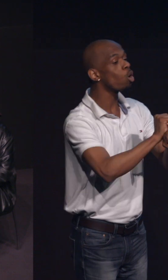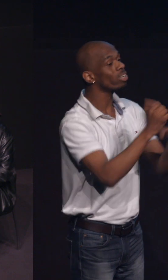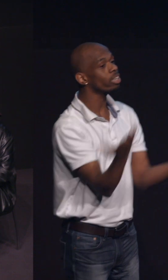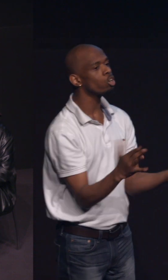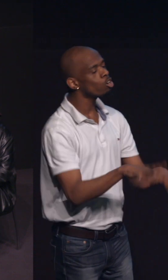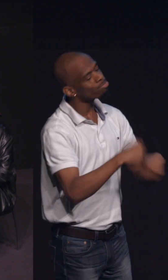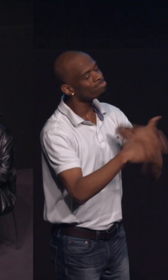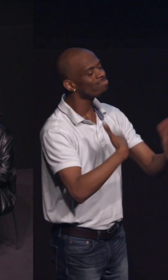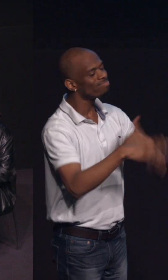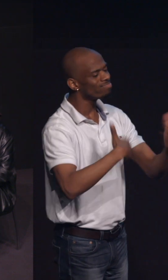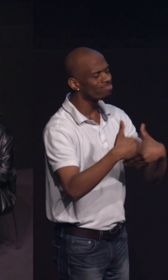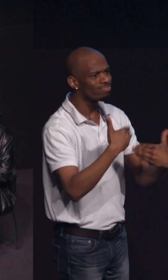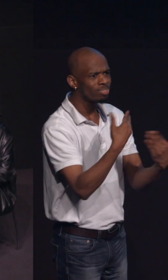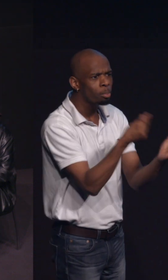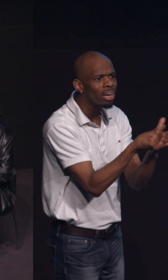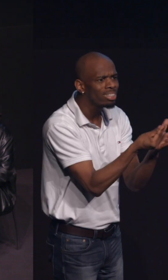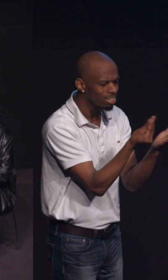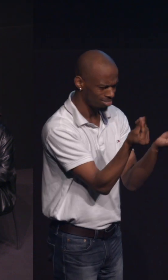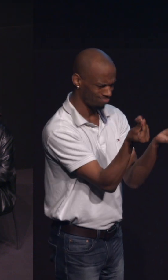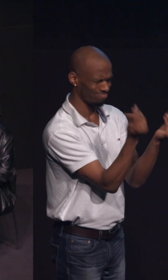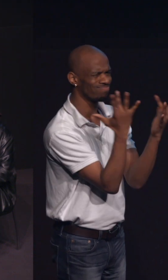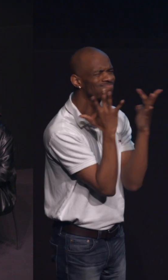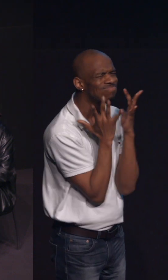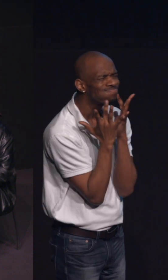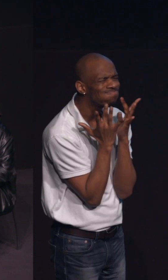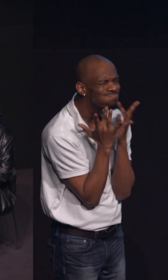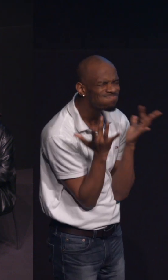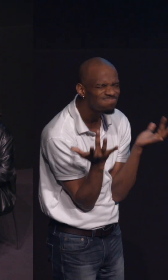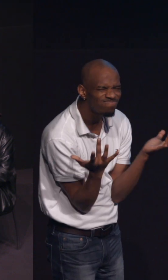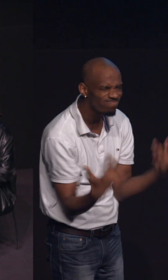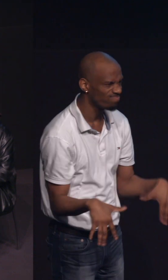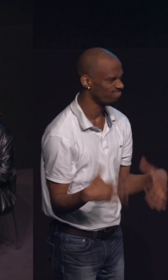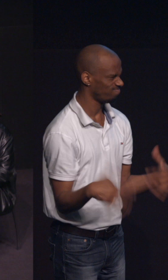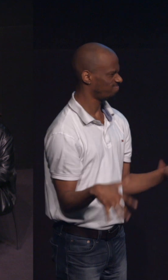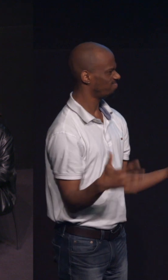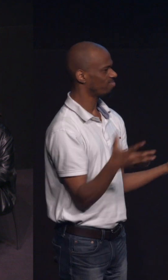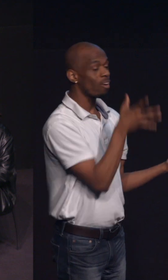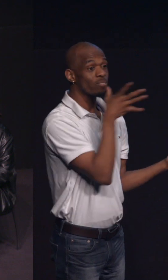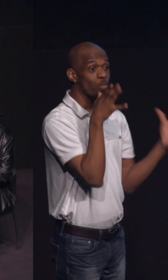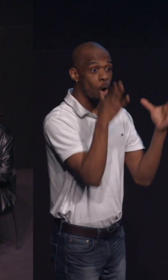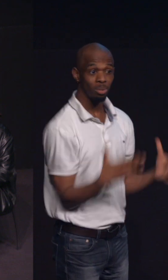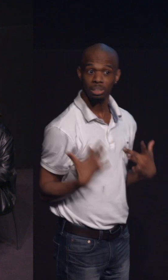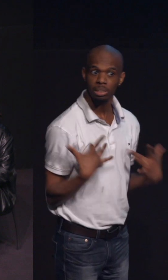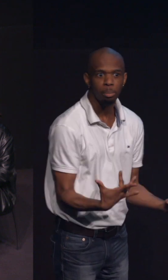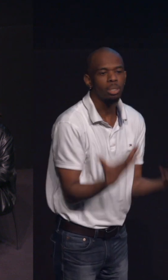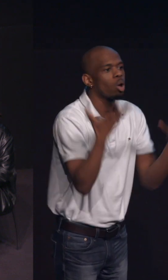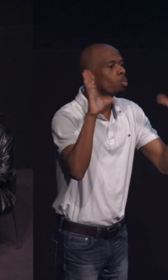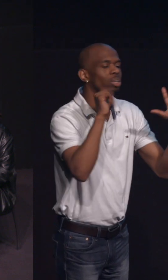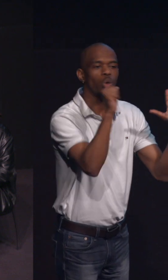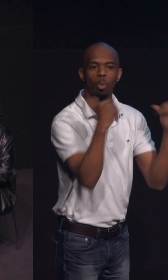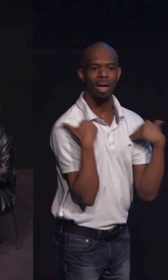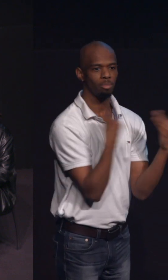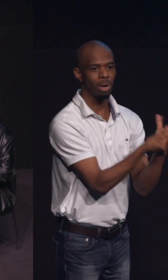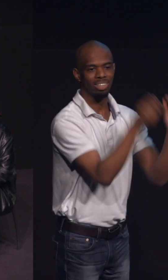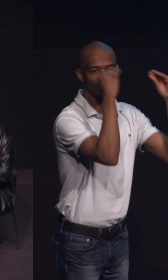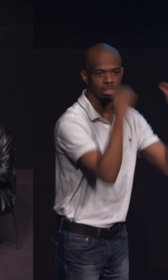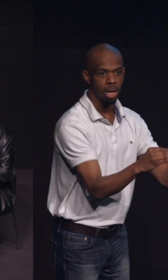It's 'cause farmers don't have any money. They're paying people because they don't have the money. That's why we have to charge for stuff.